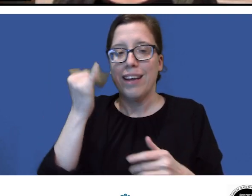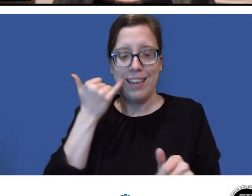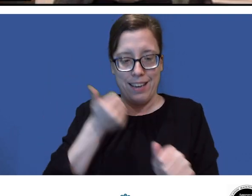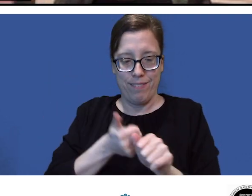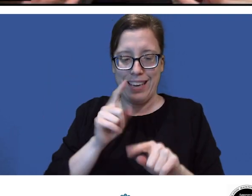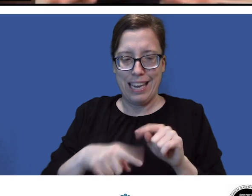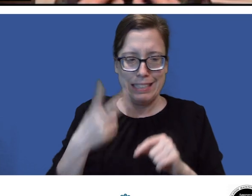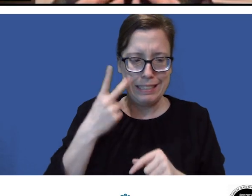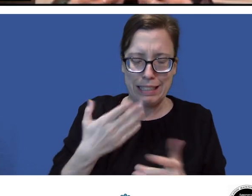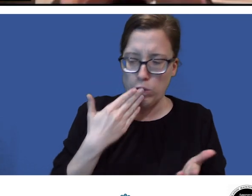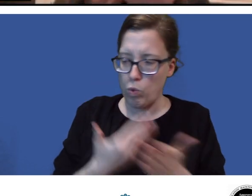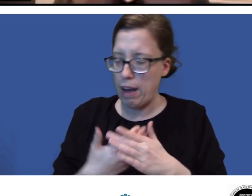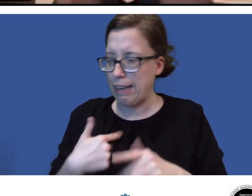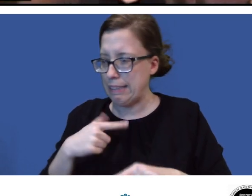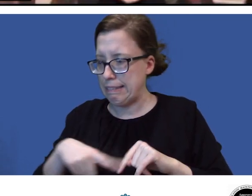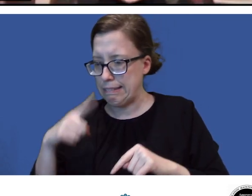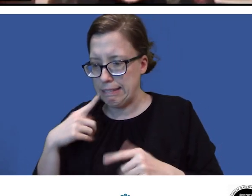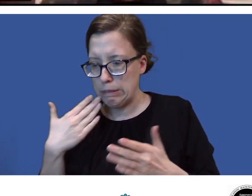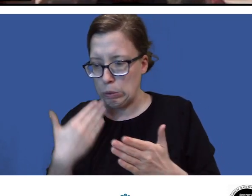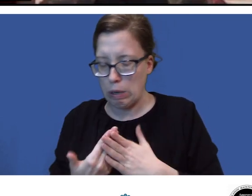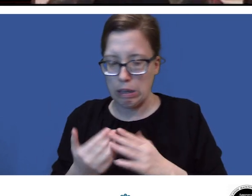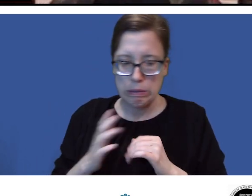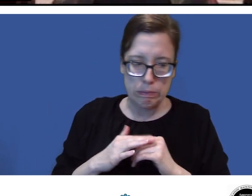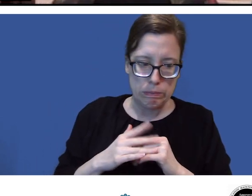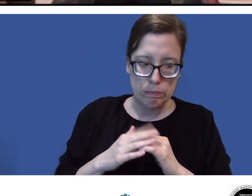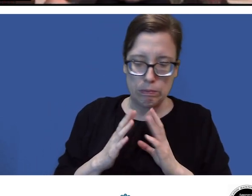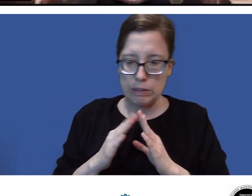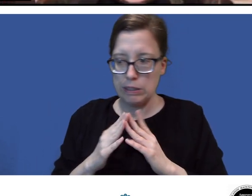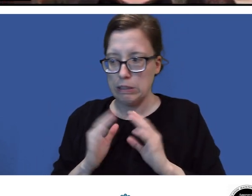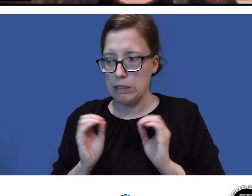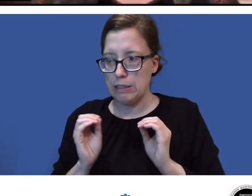because you're left with your body or this little bubble right around you.